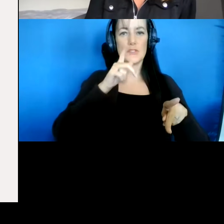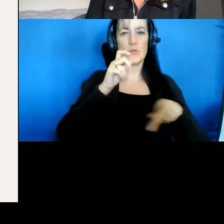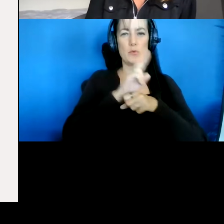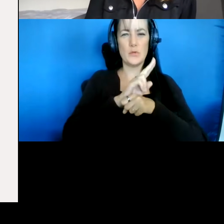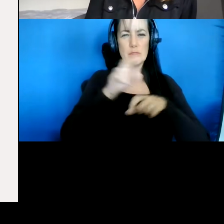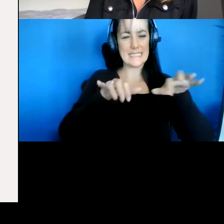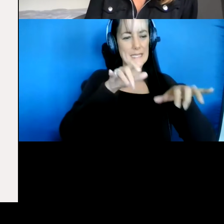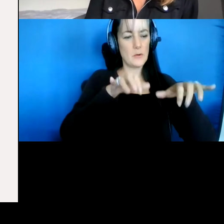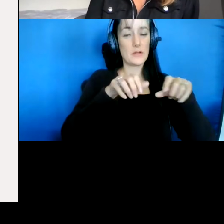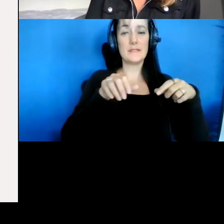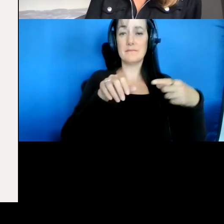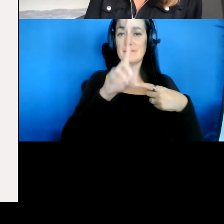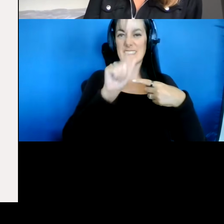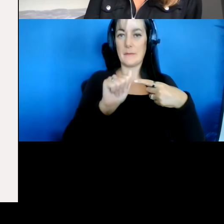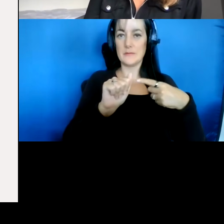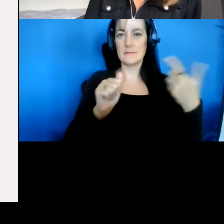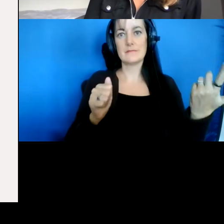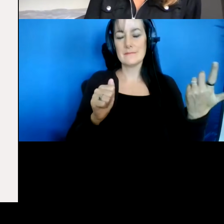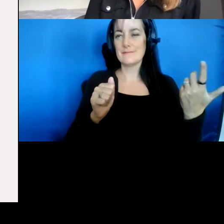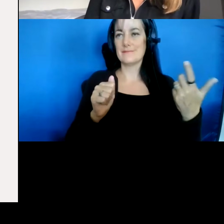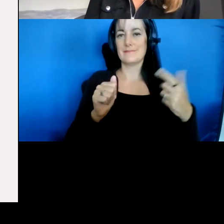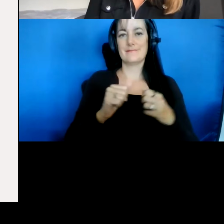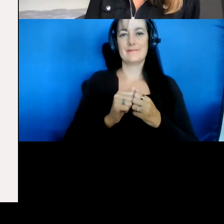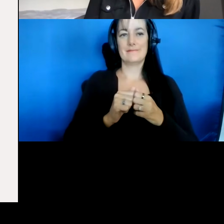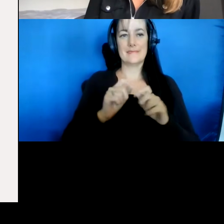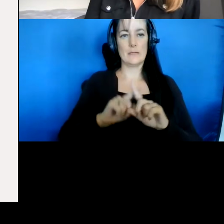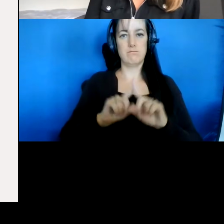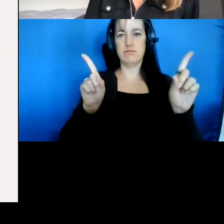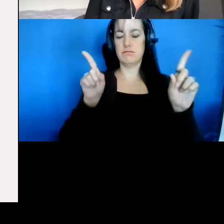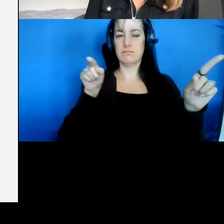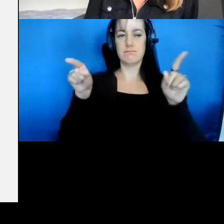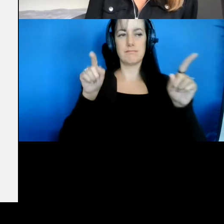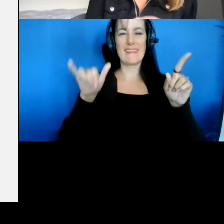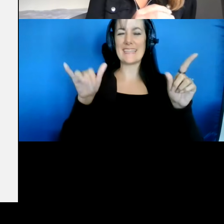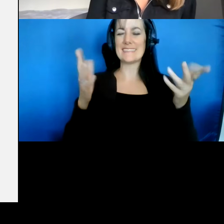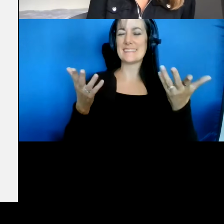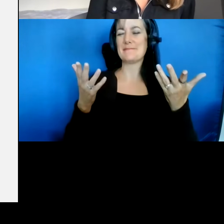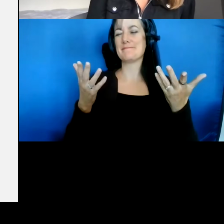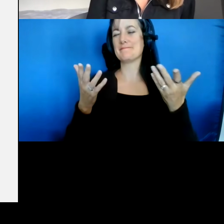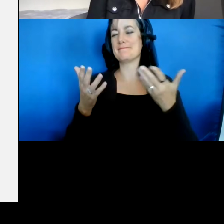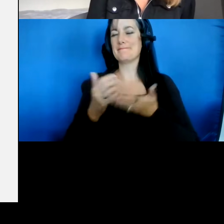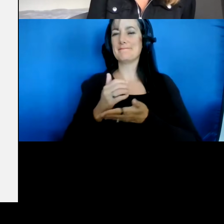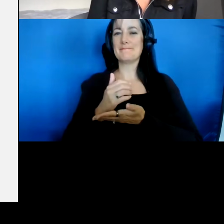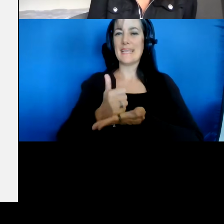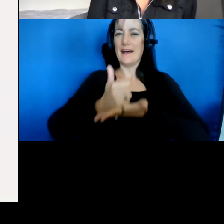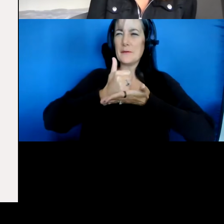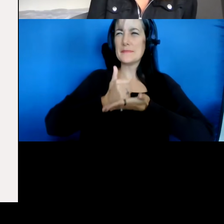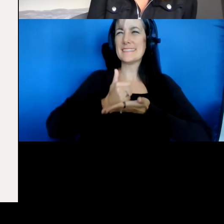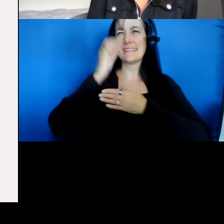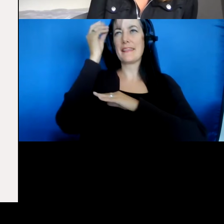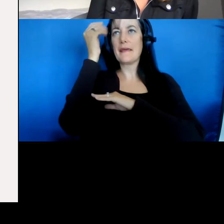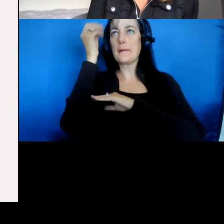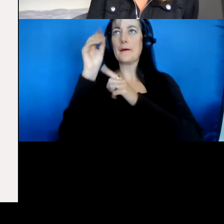white, quite binary. It is a convenient generalization that helps us frame disability and accessibility,